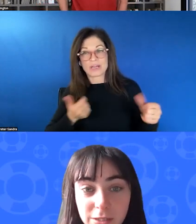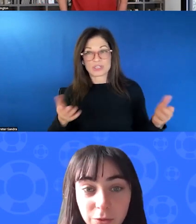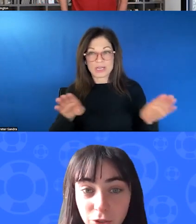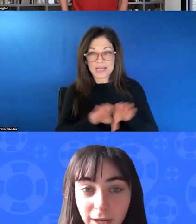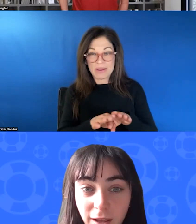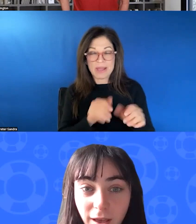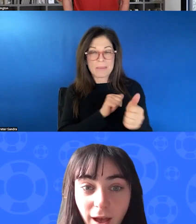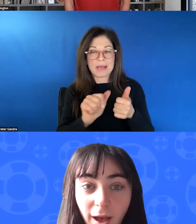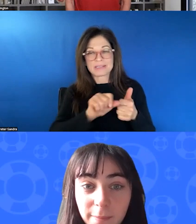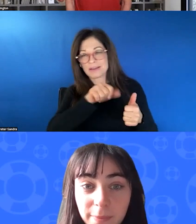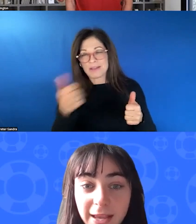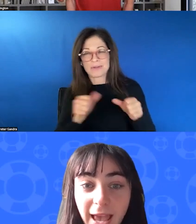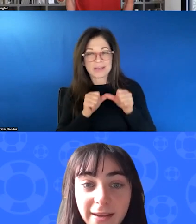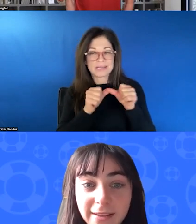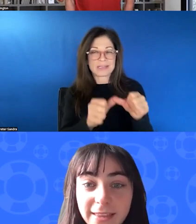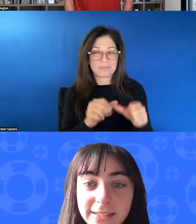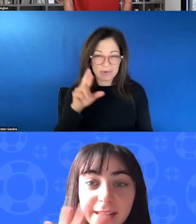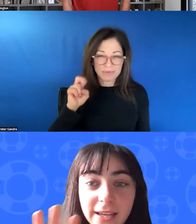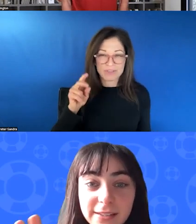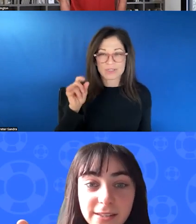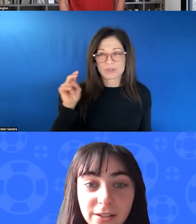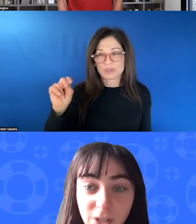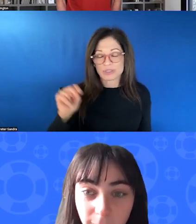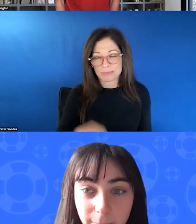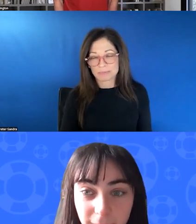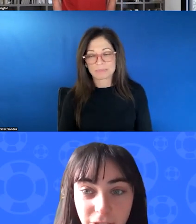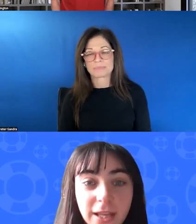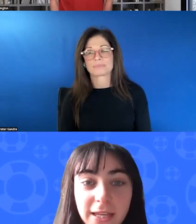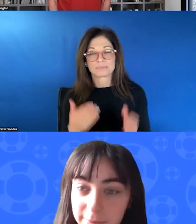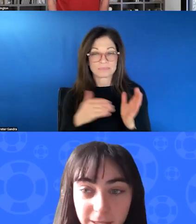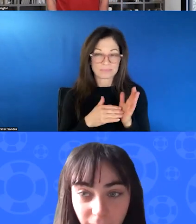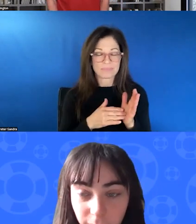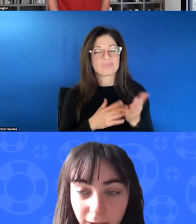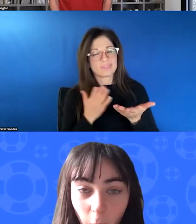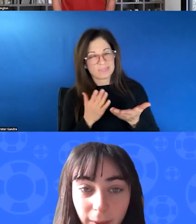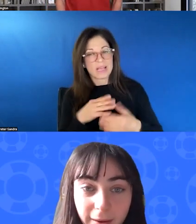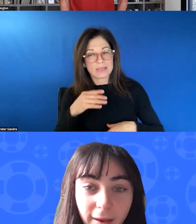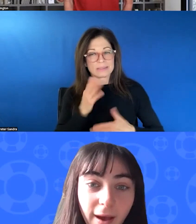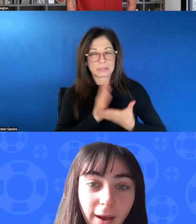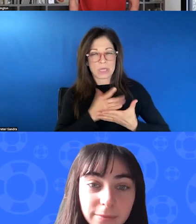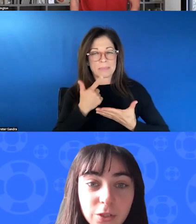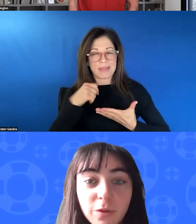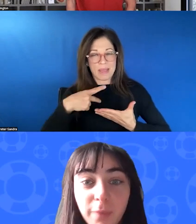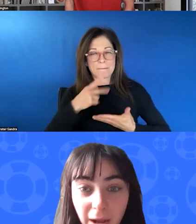RESOLUTION. AGAIN, THIS KEEPS THE GOVERNMENT OPEN TO GIVE